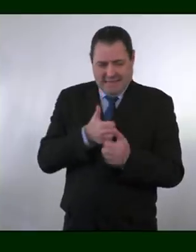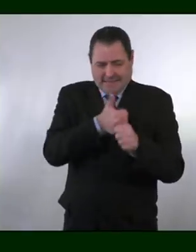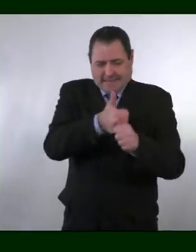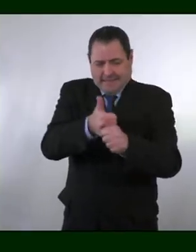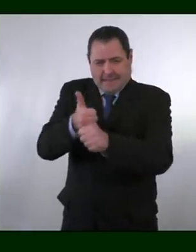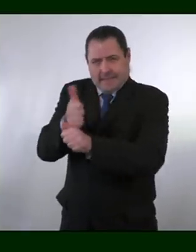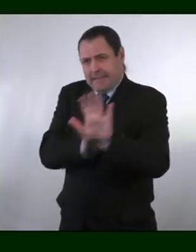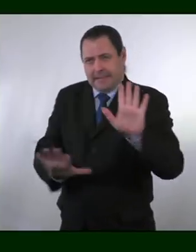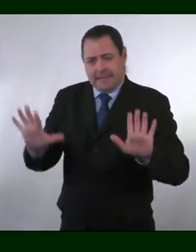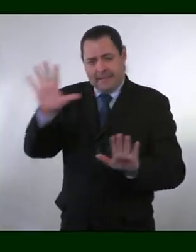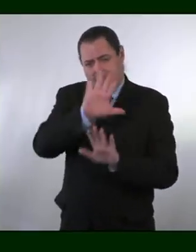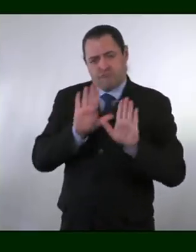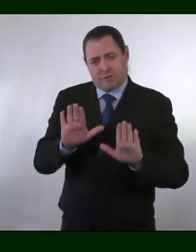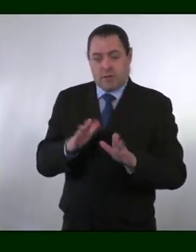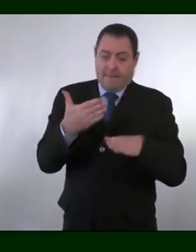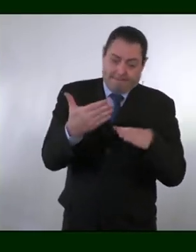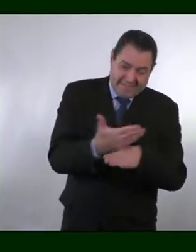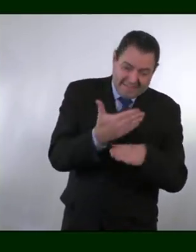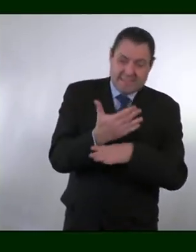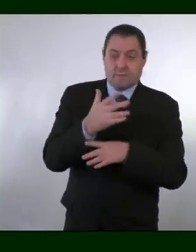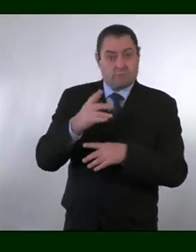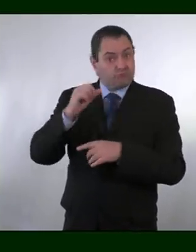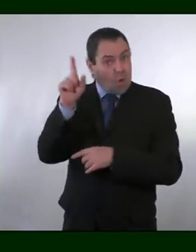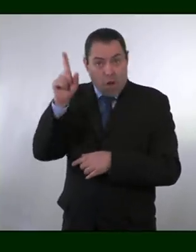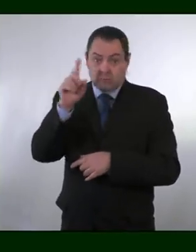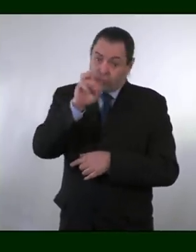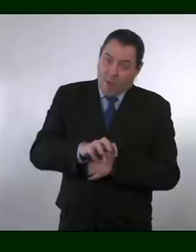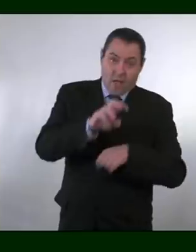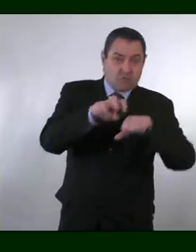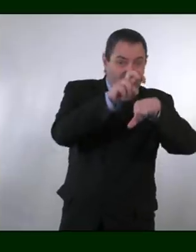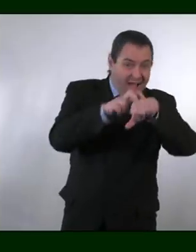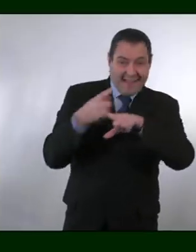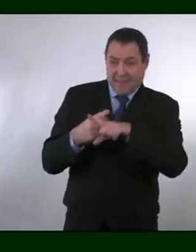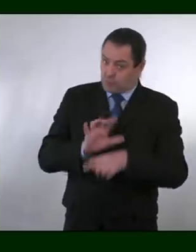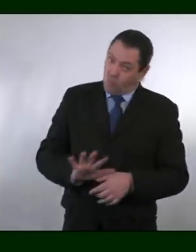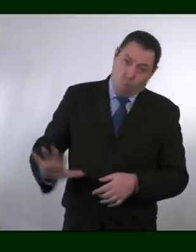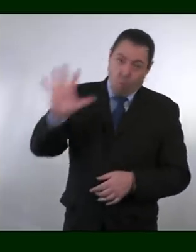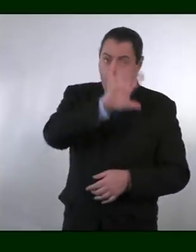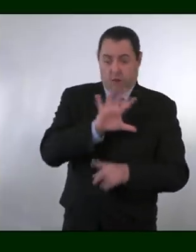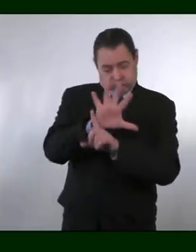the whole UK, and businesses in Scotland, Wales, Northern Ireland and England. The UK has shown